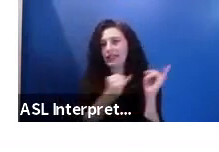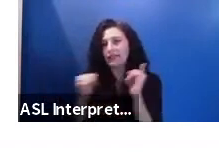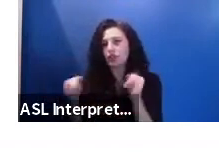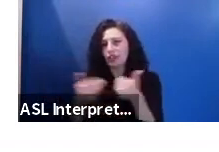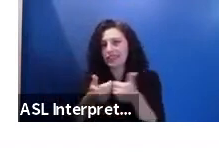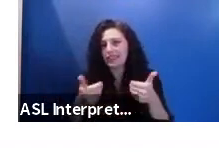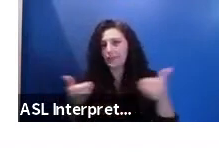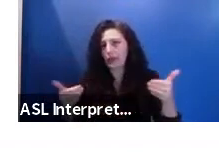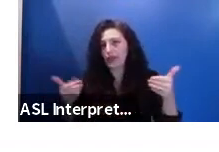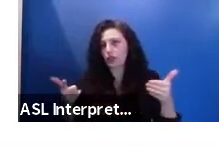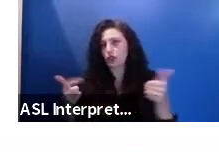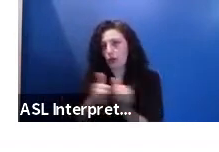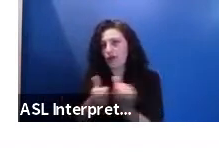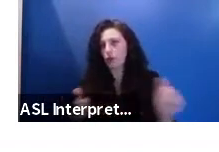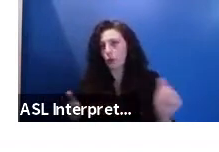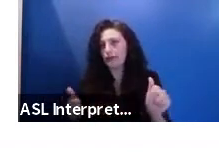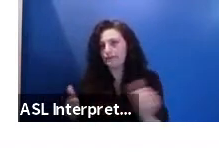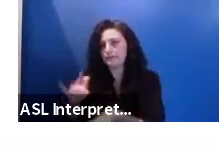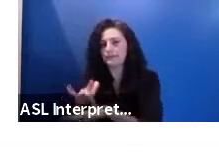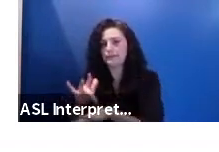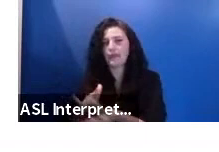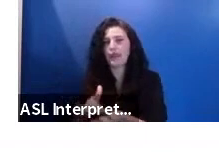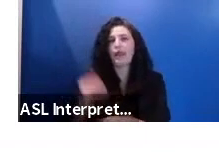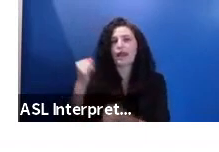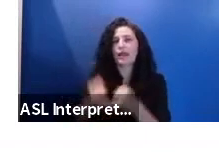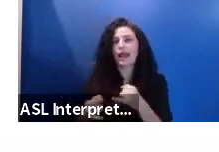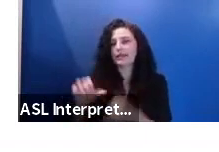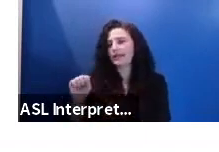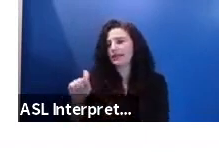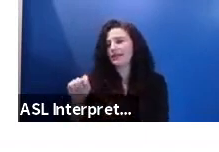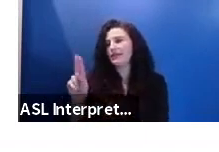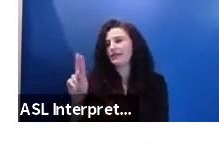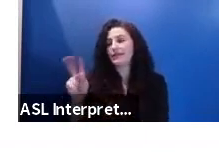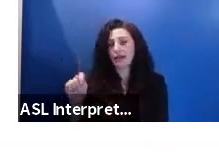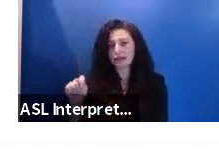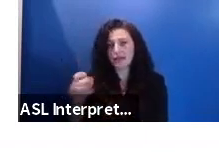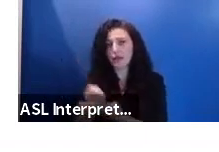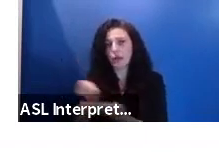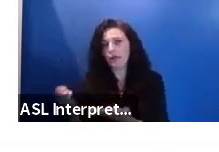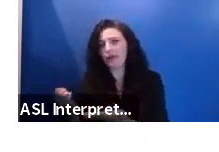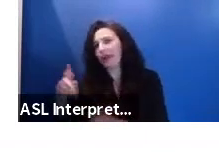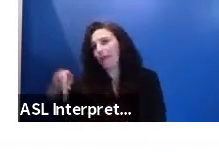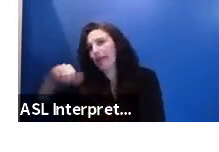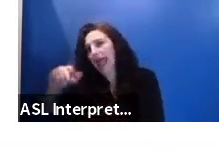And finally, any kind of stunt equipment, mats, pads, et cetera, are to be cleaned either by or under the supervision of stunt personnel.